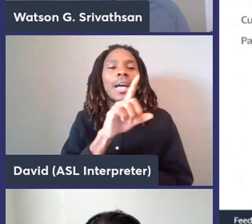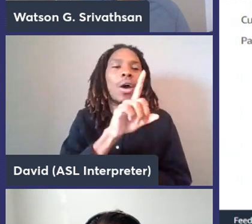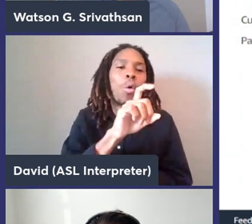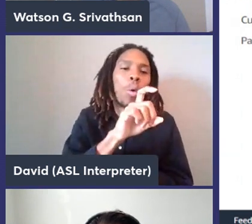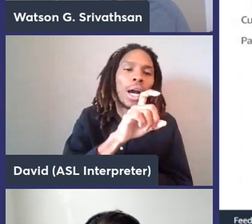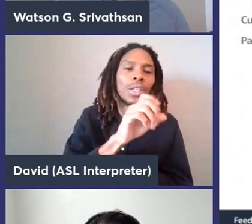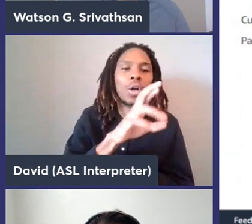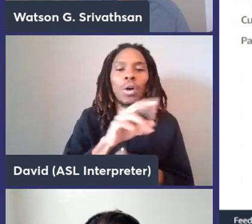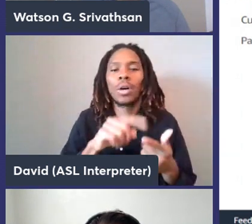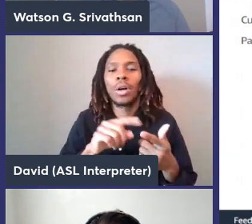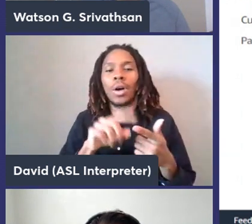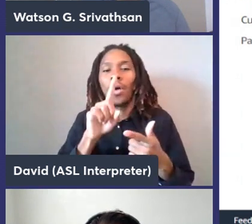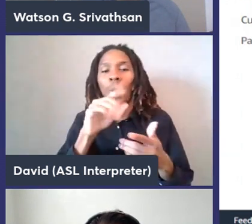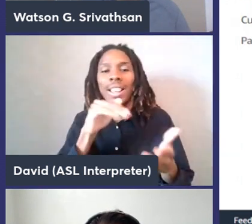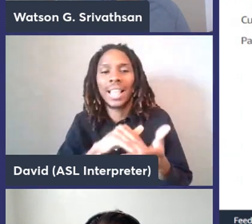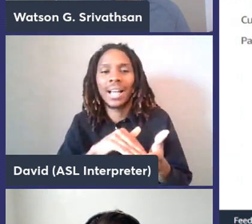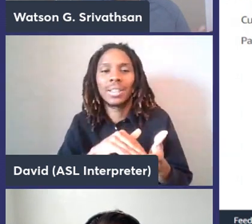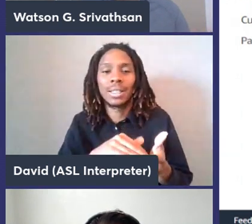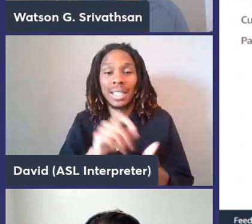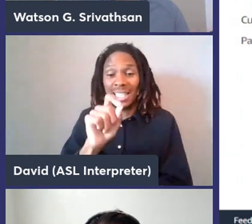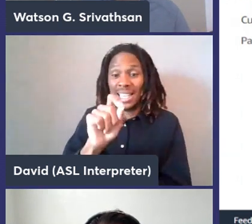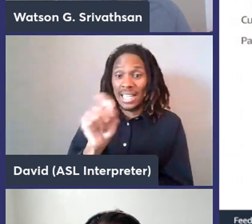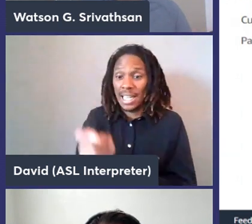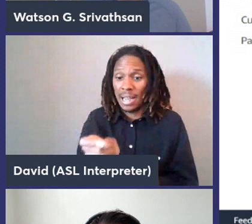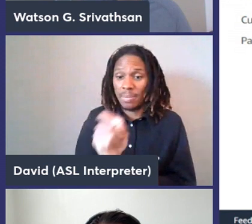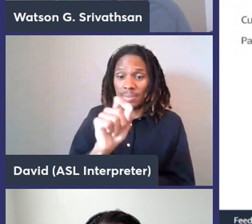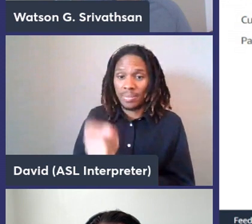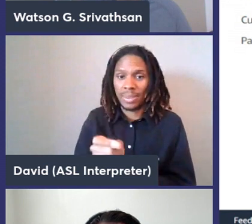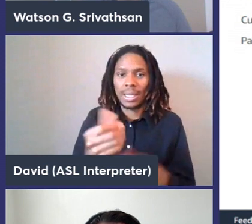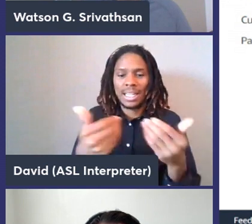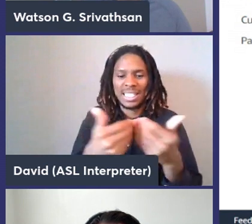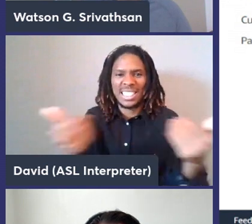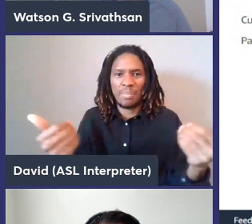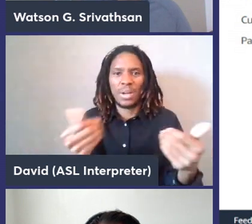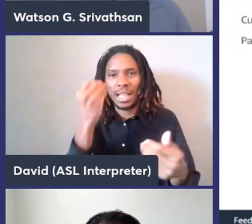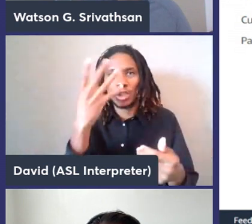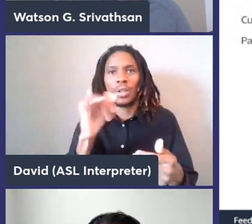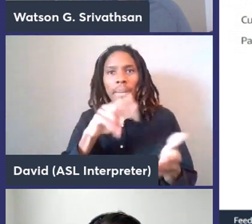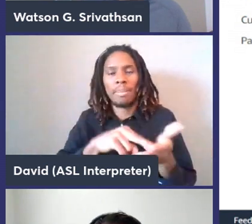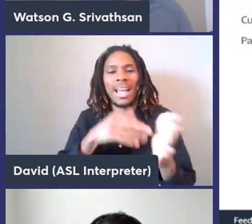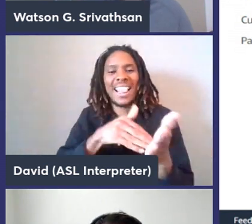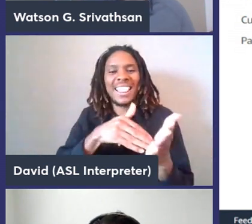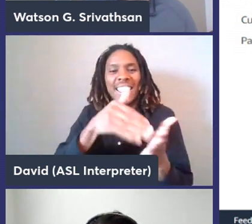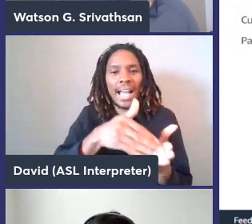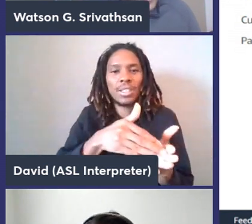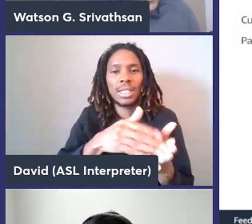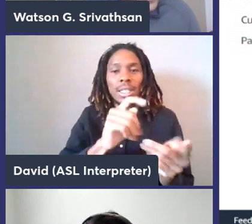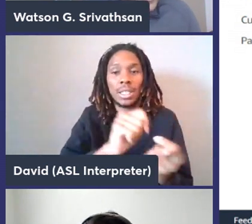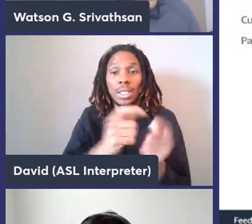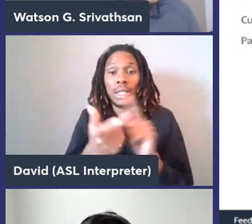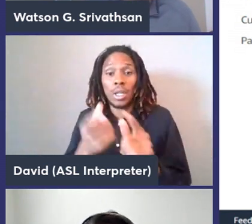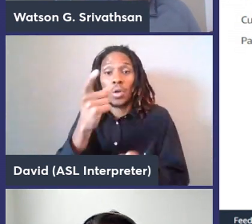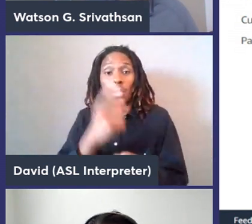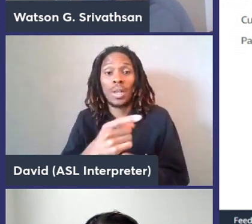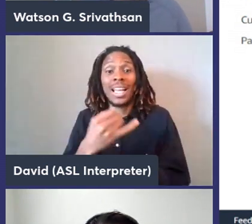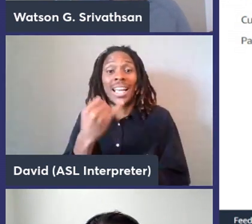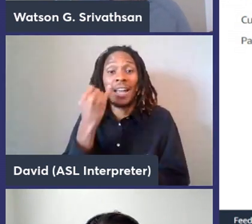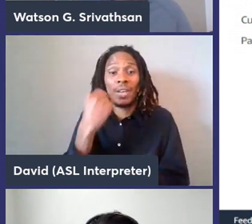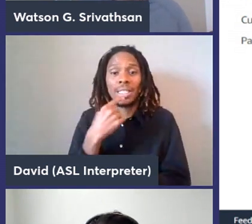with the comma as thousand separator is translated correctly, and if I say 50.